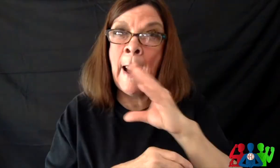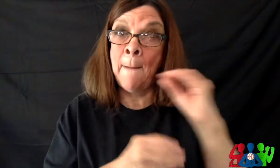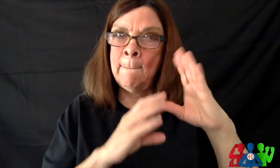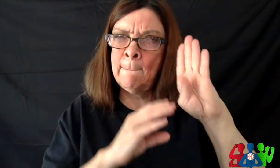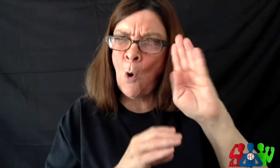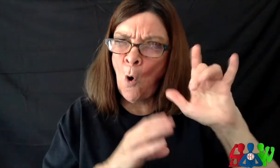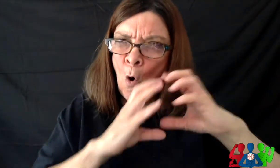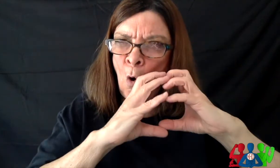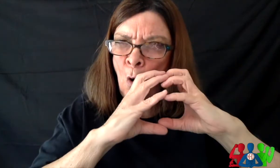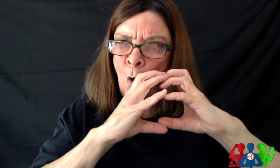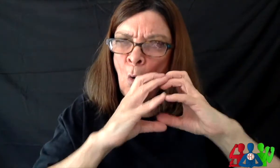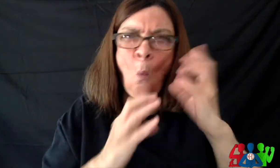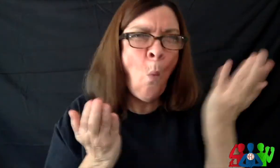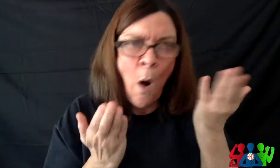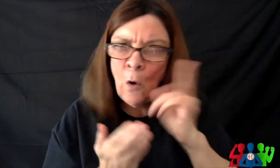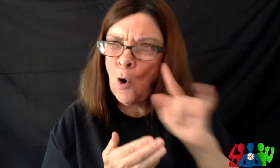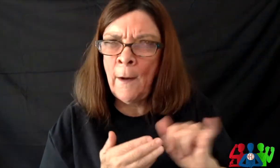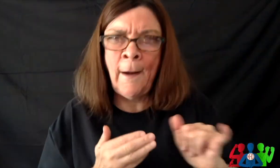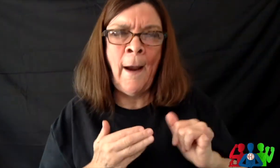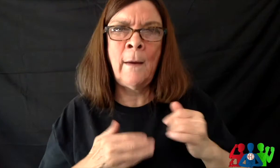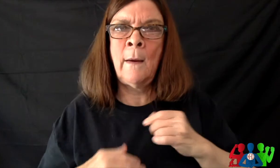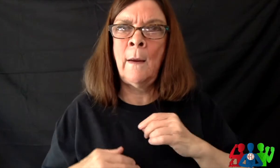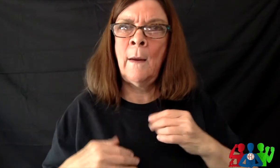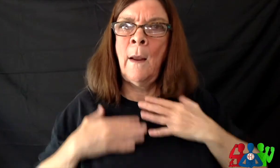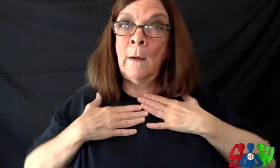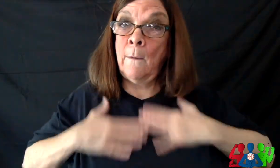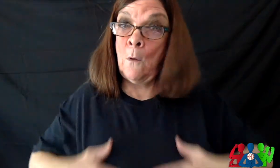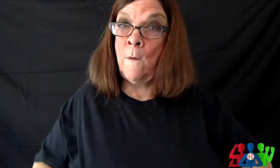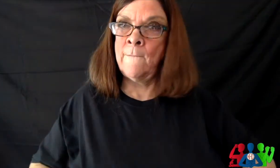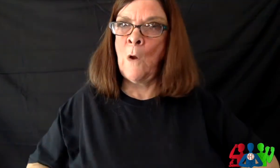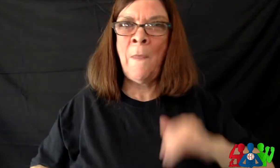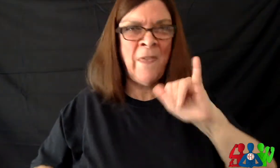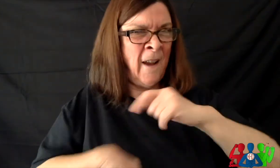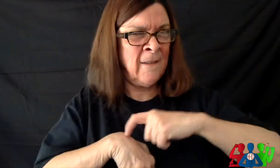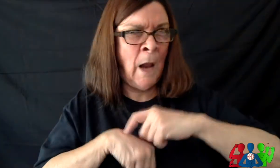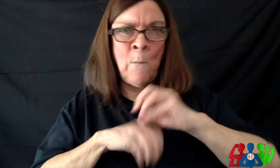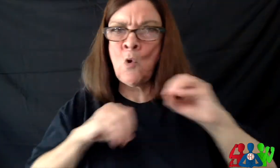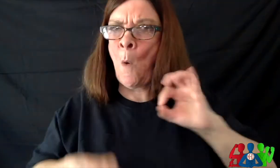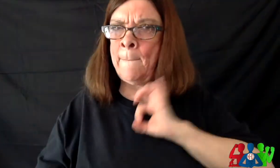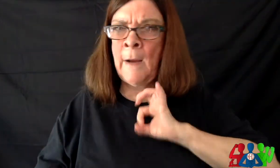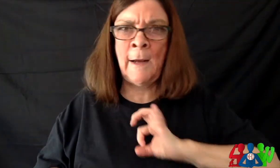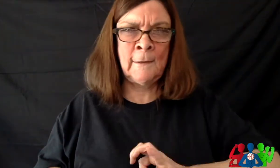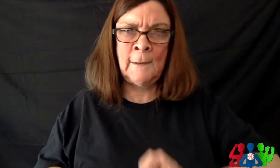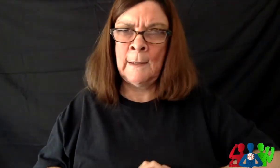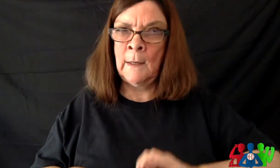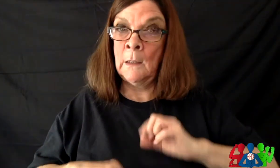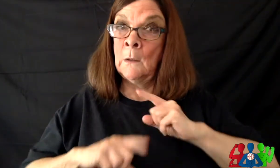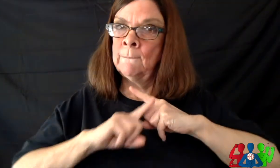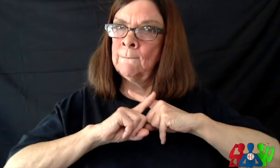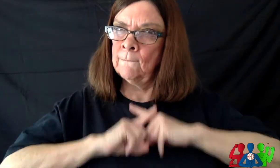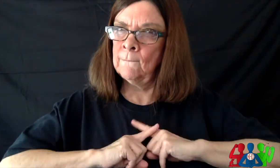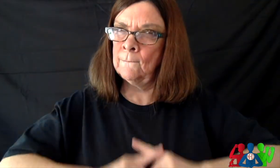look up what gloves look like in that era, what balls look like in that era, and what the